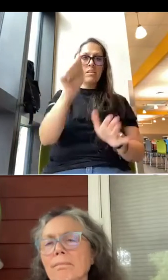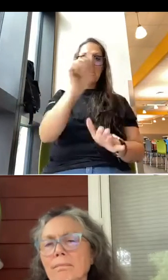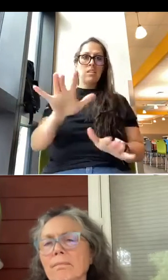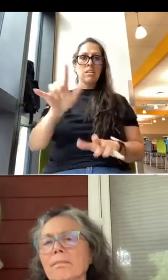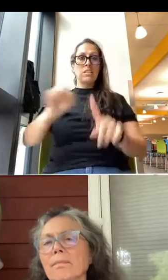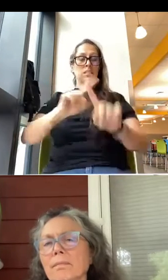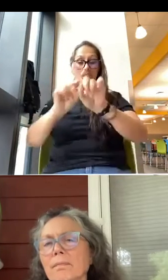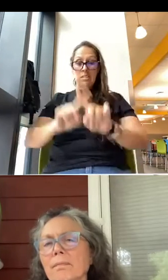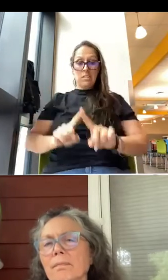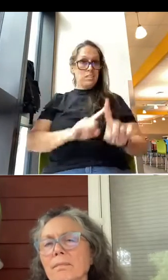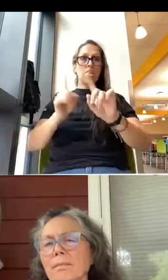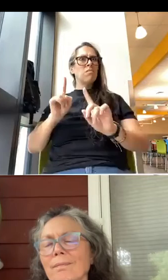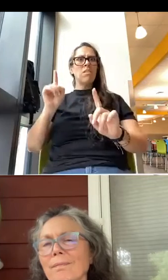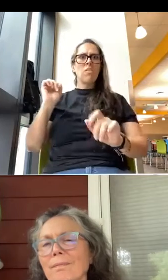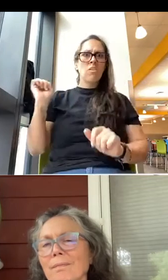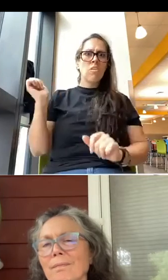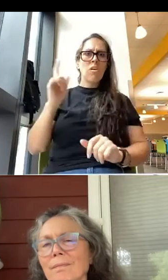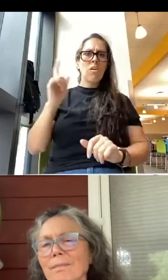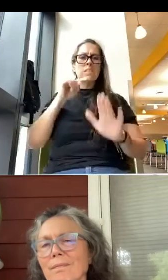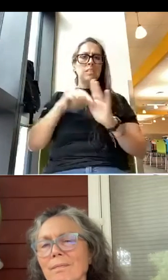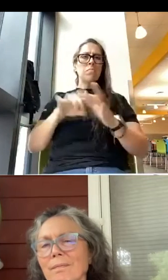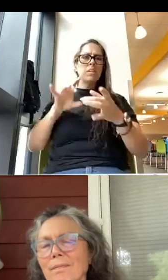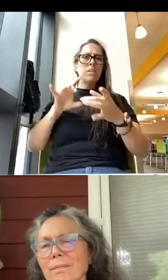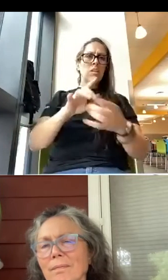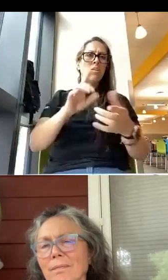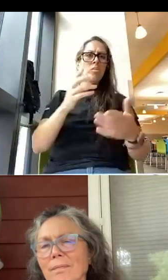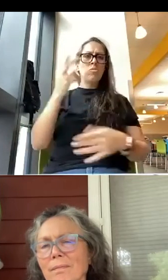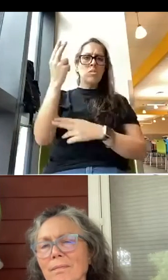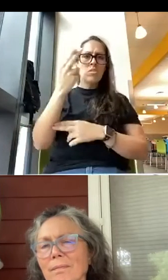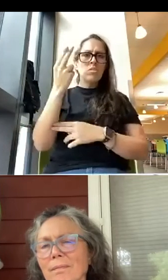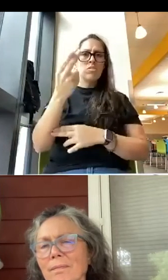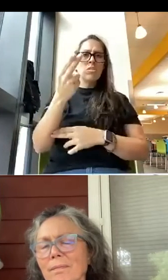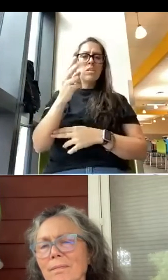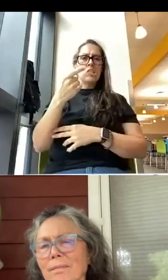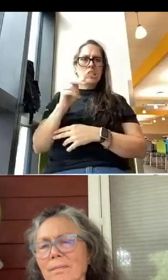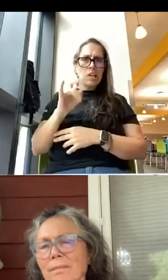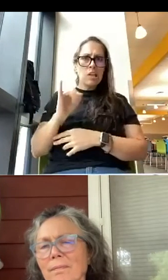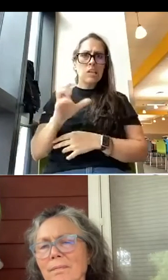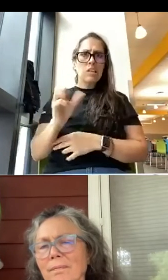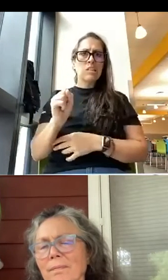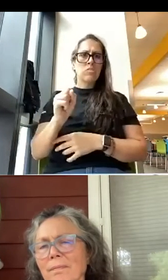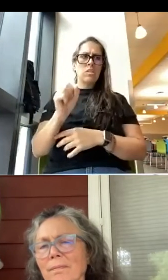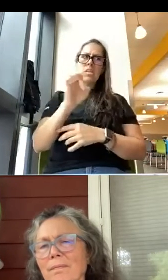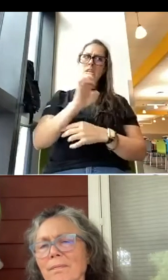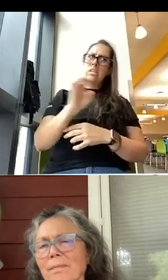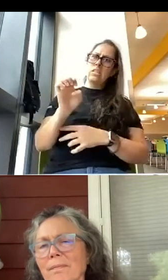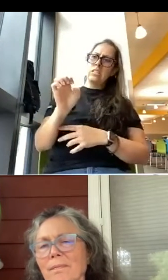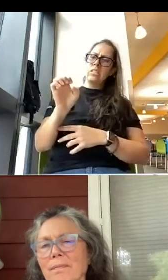You do genetics, and it's just like Wow! You have people in East Asia genetically related to people in East Africa, but they're also genetically